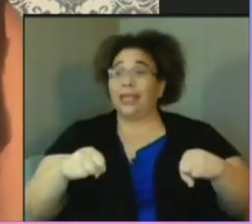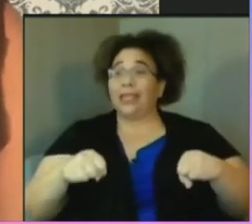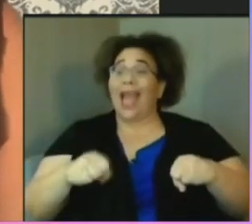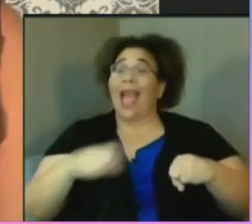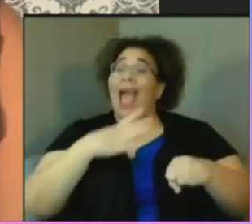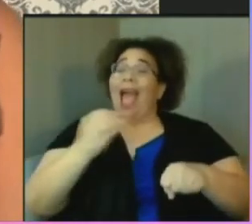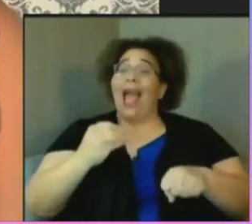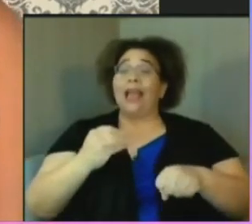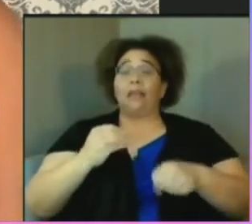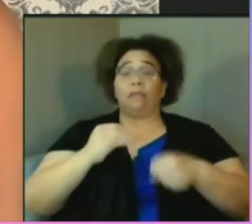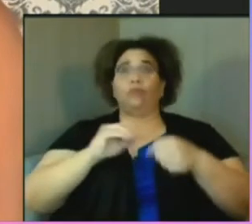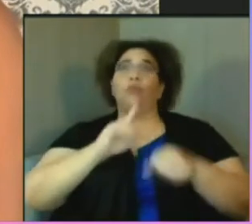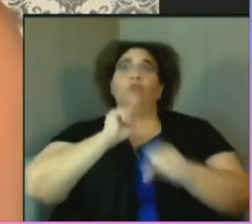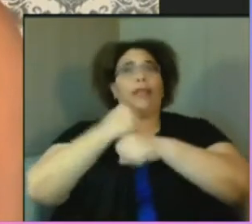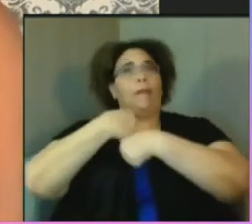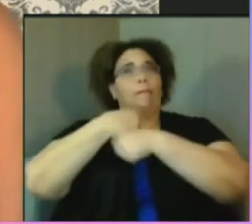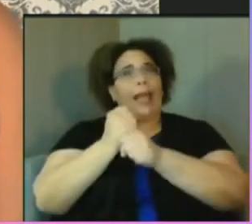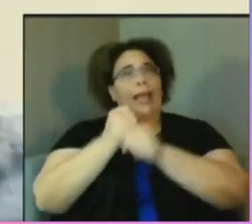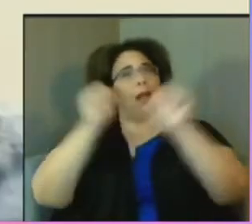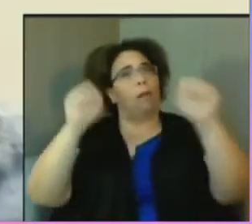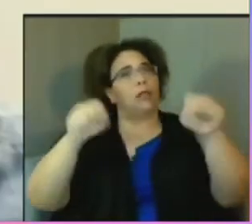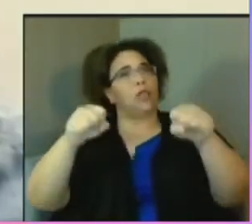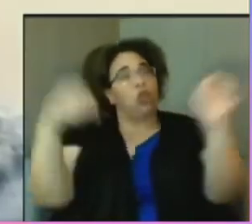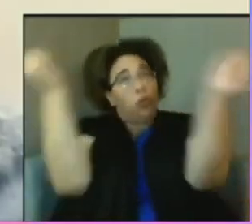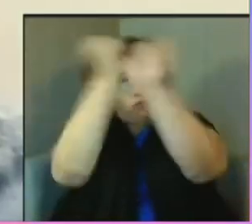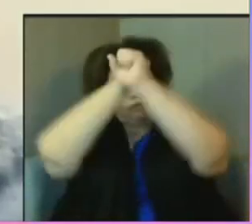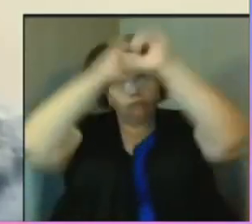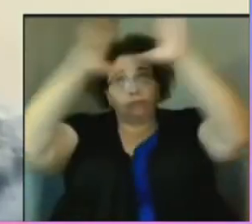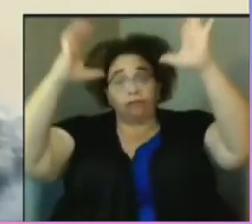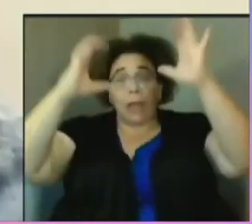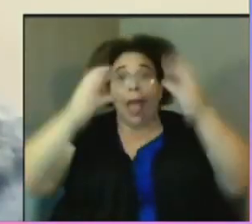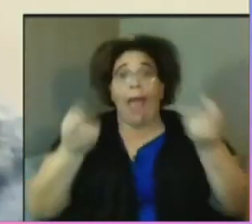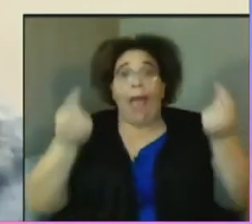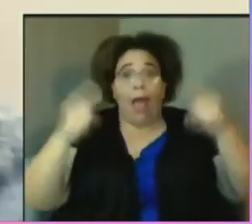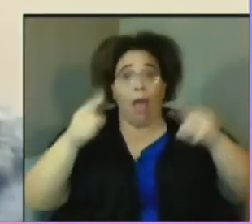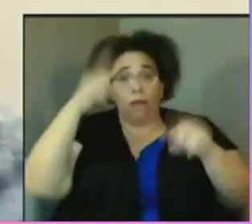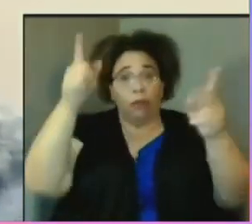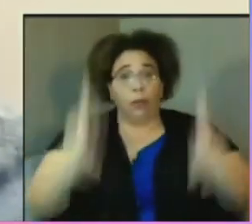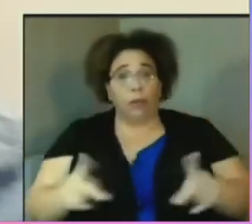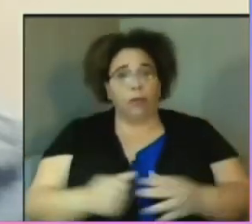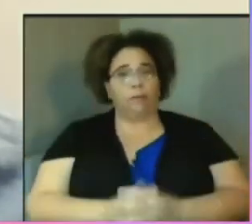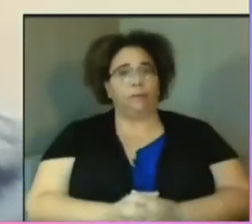a future for people. Yeah, I mean I that on of the things